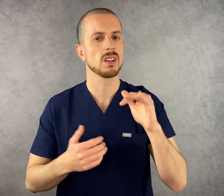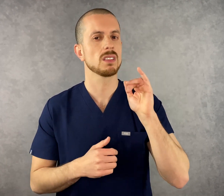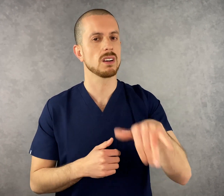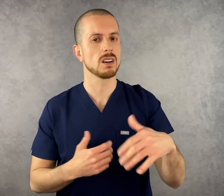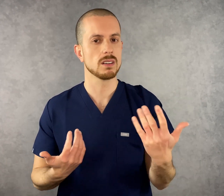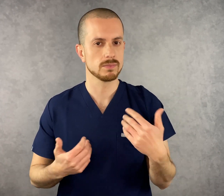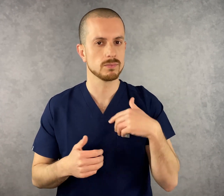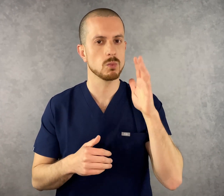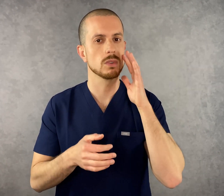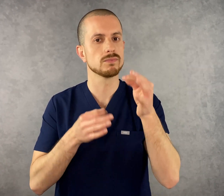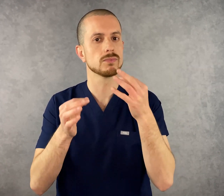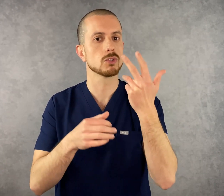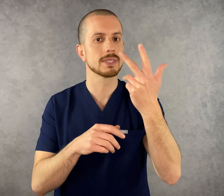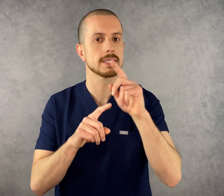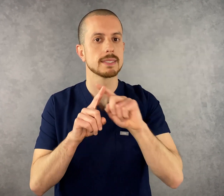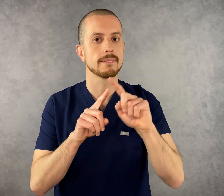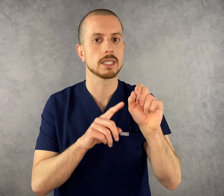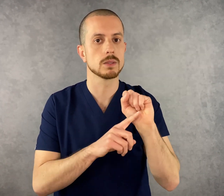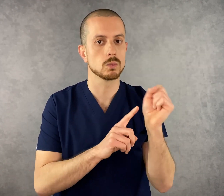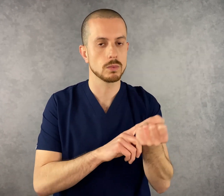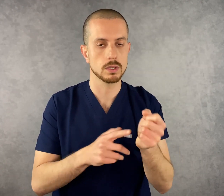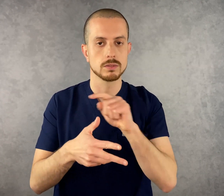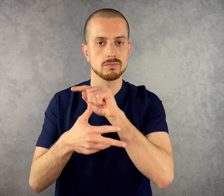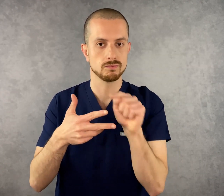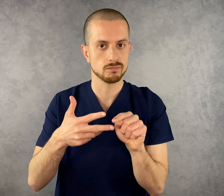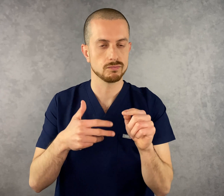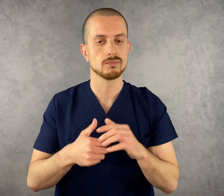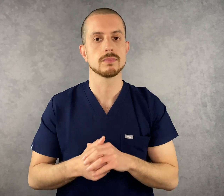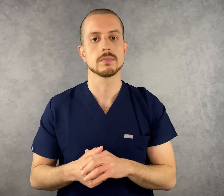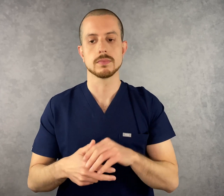So, what does that entail? I'm going to give you three examples of blood clotting issues.